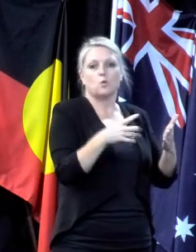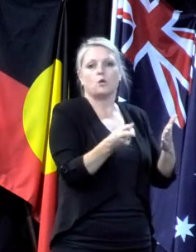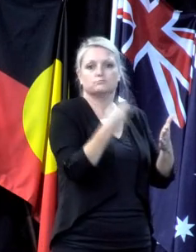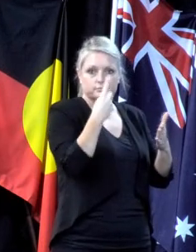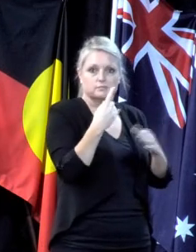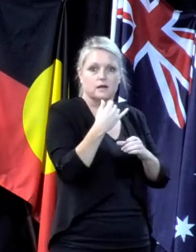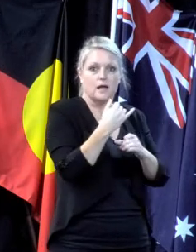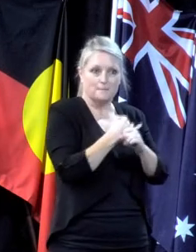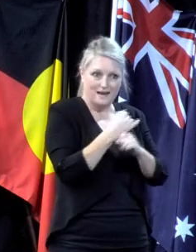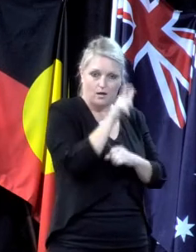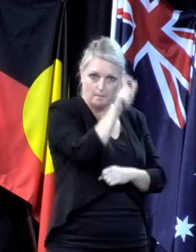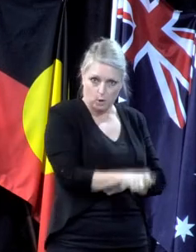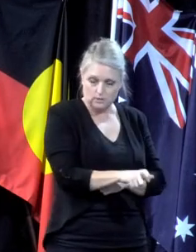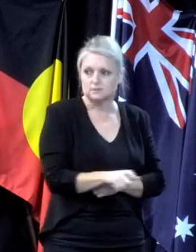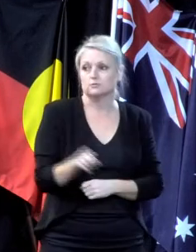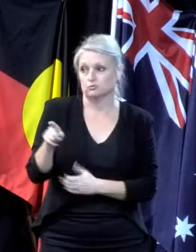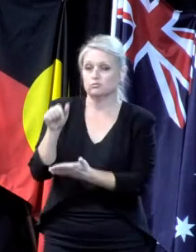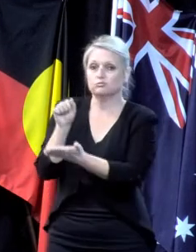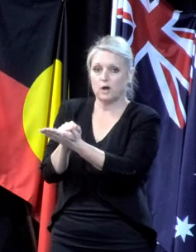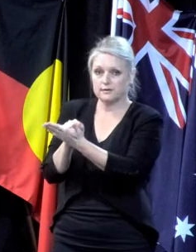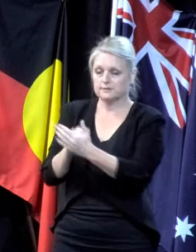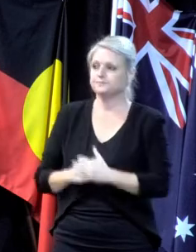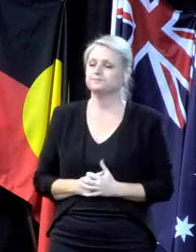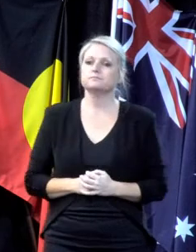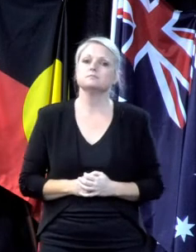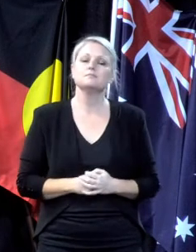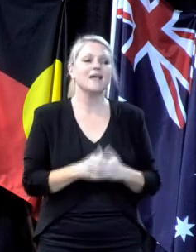Anything else that comes with the two-teacher model? A couple of things.